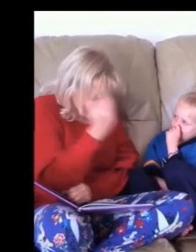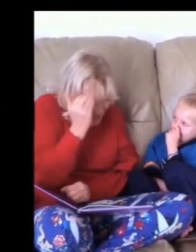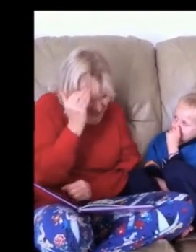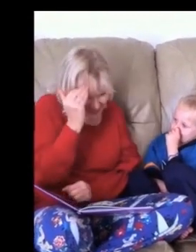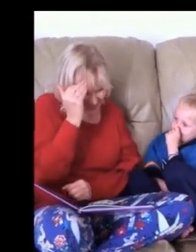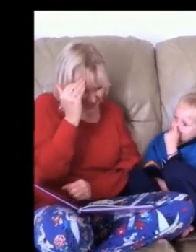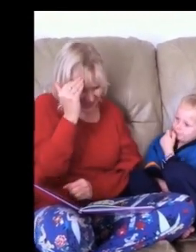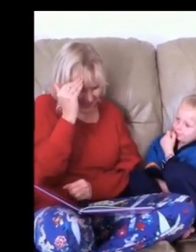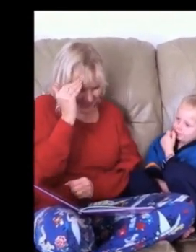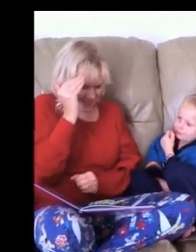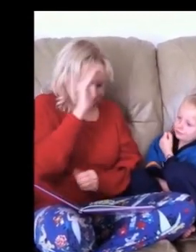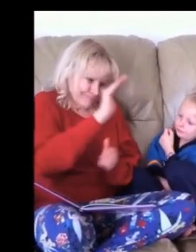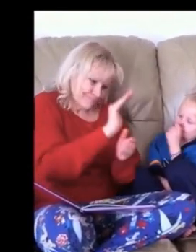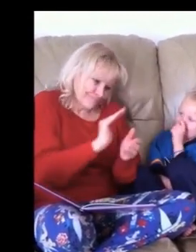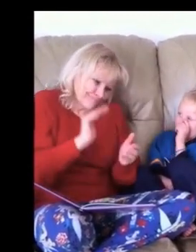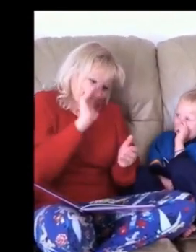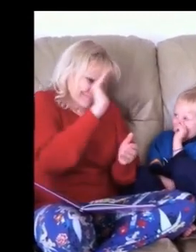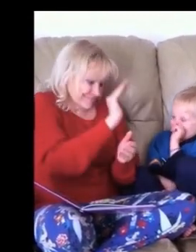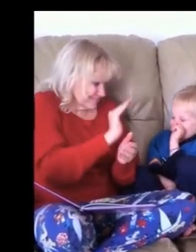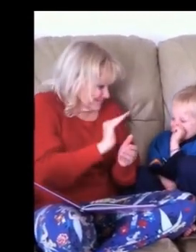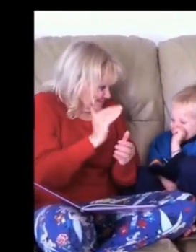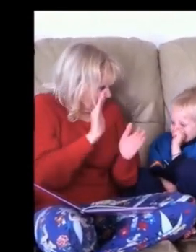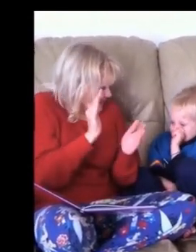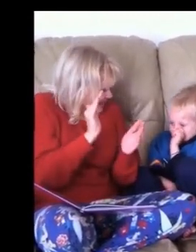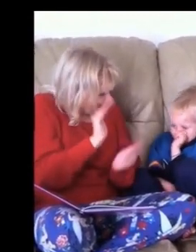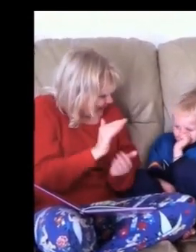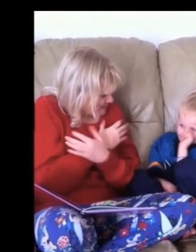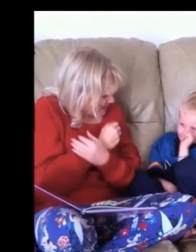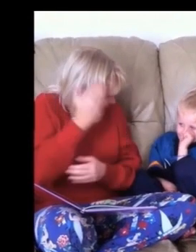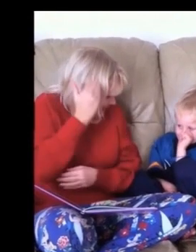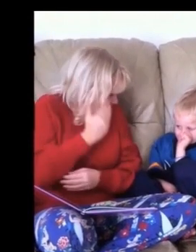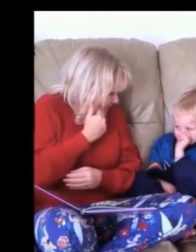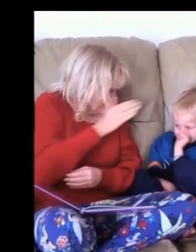Grandma said, Yes, I know. Grandma put her hand on a little bear's head.